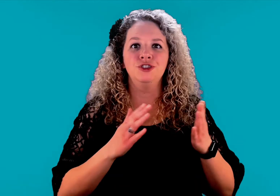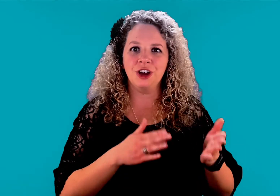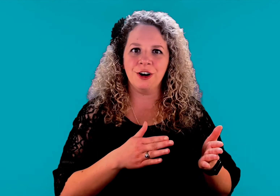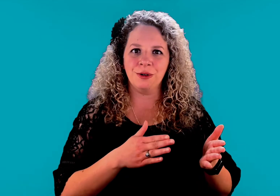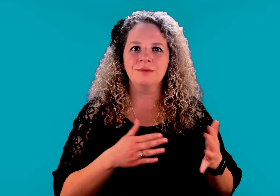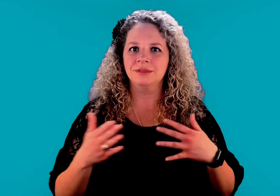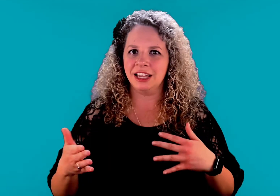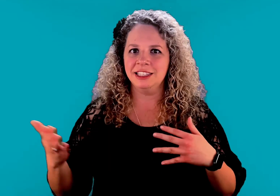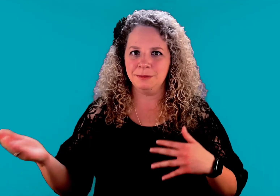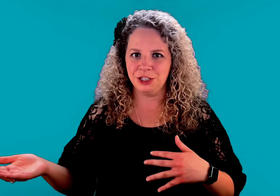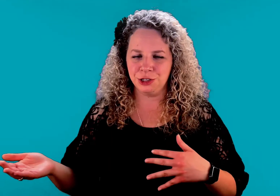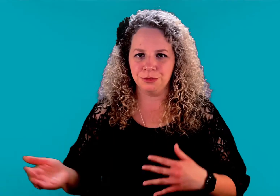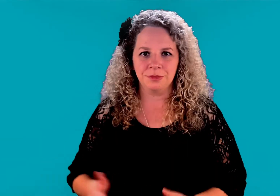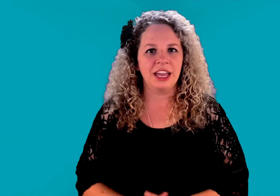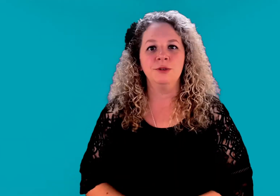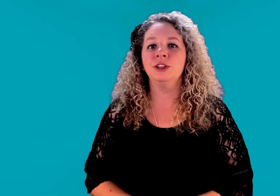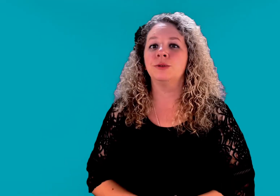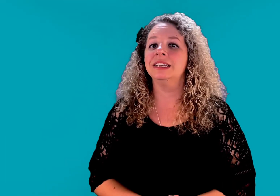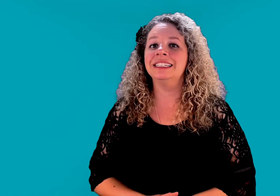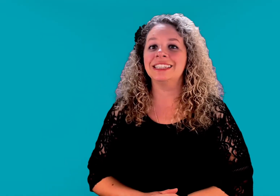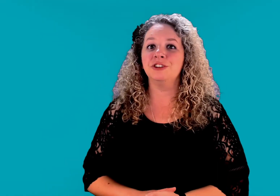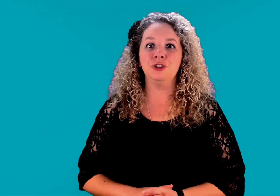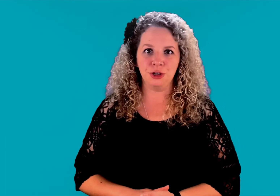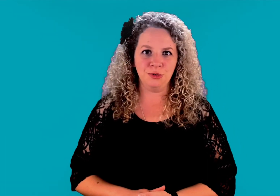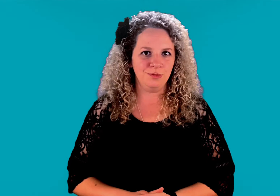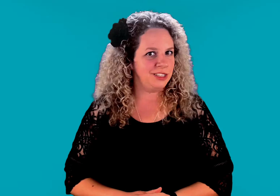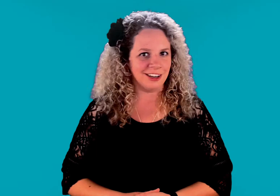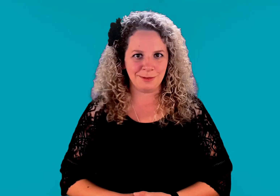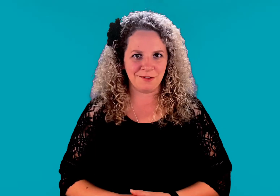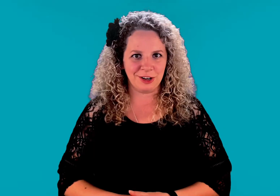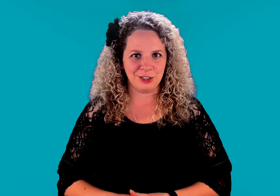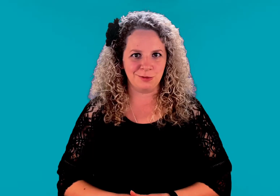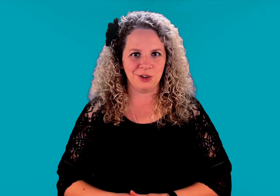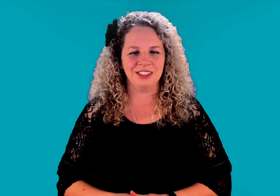"Joe, nice to meet you". Okay, we don't need to sign "to". We talked about function words in a